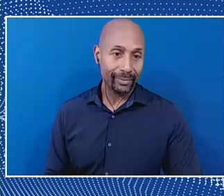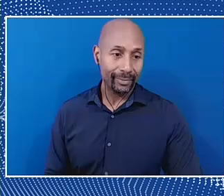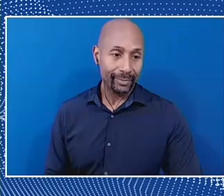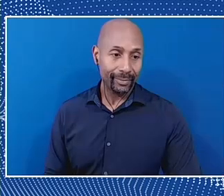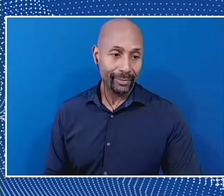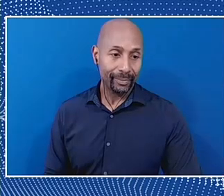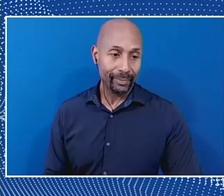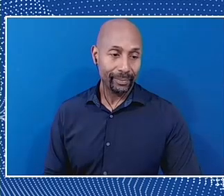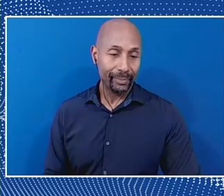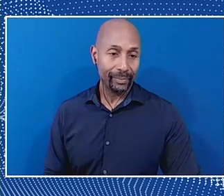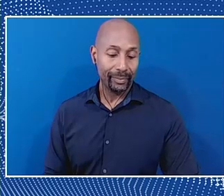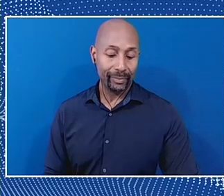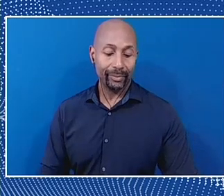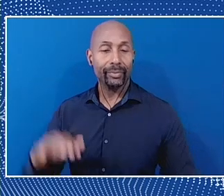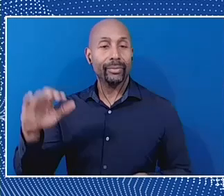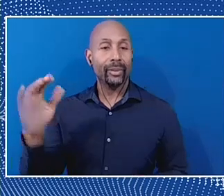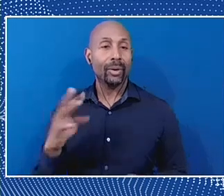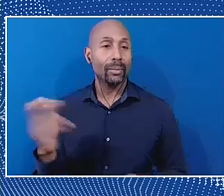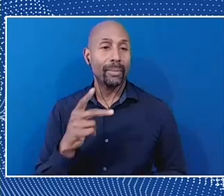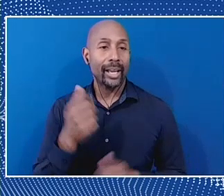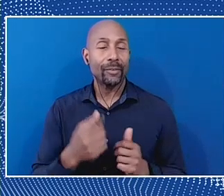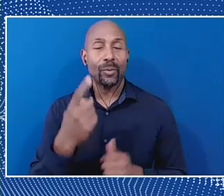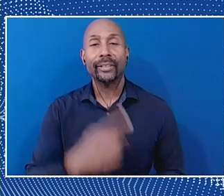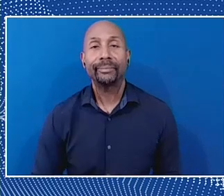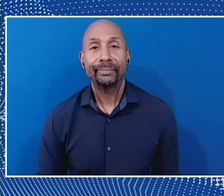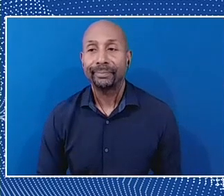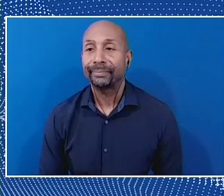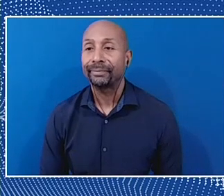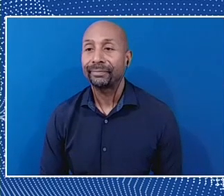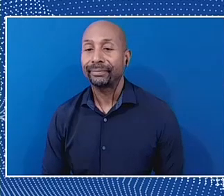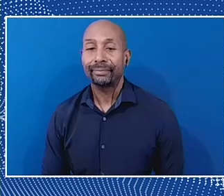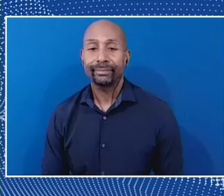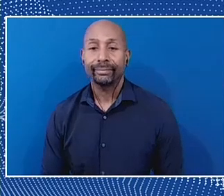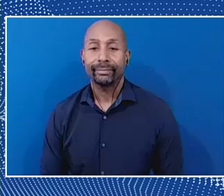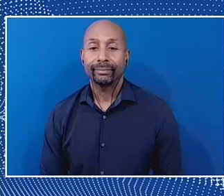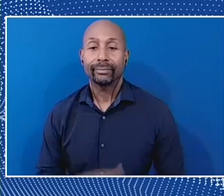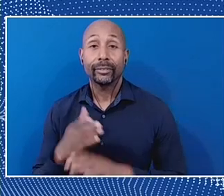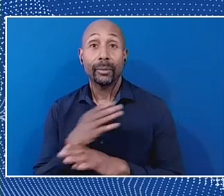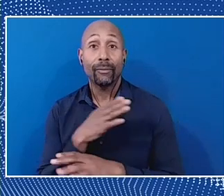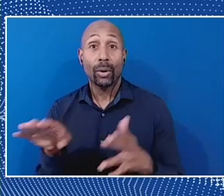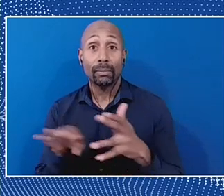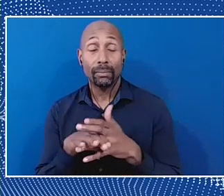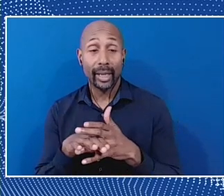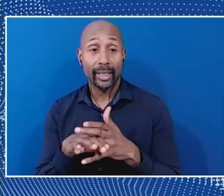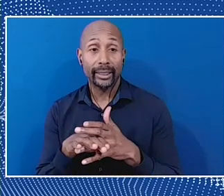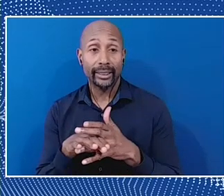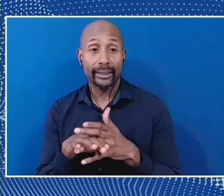back, everyone. So we- before our break there was a caucus